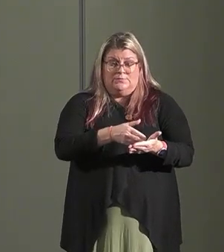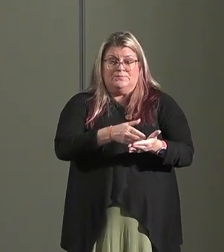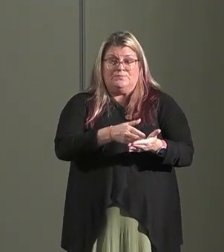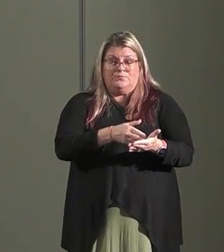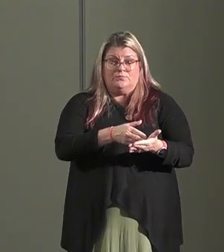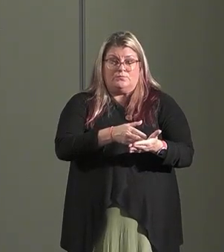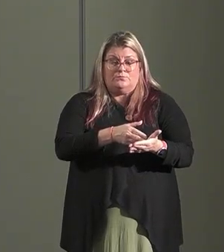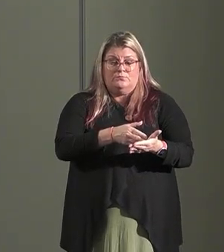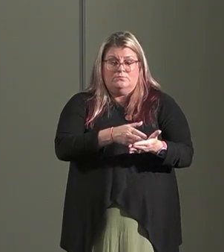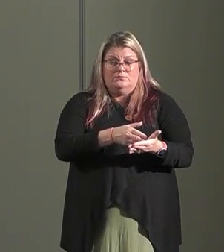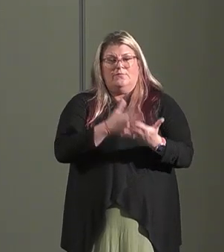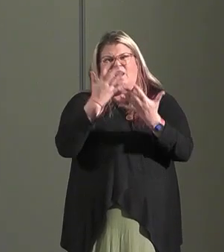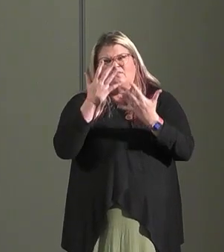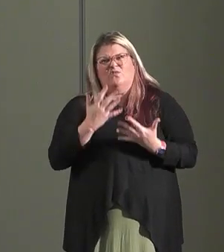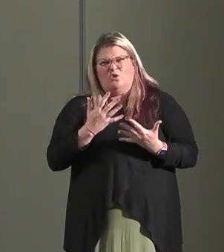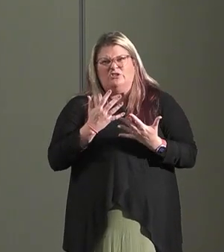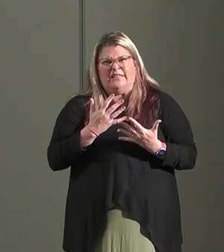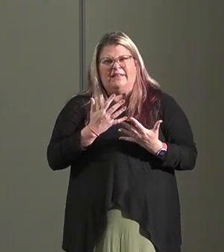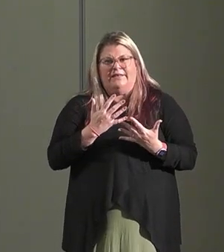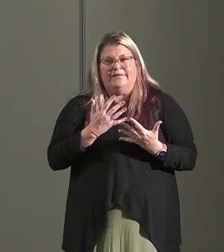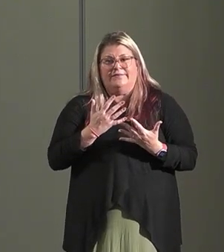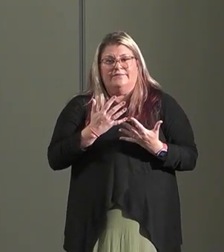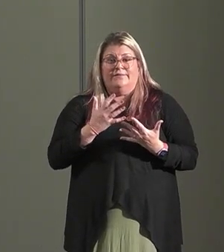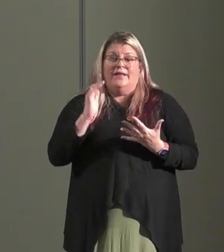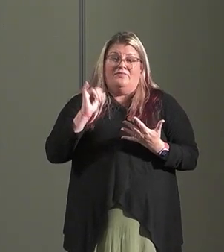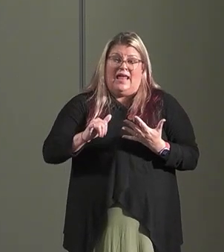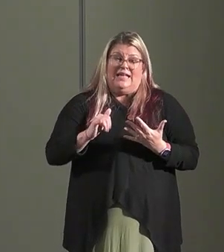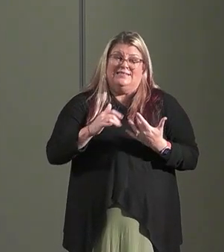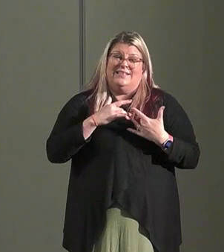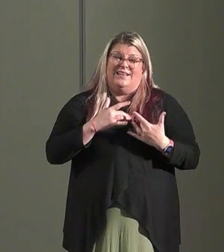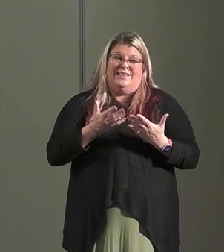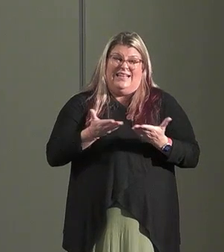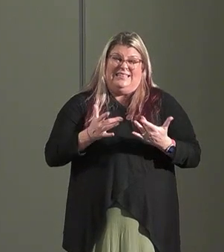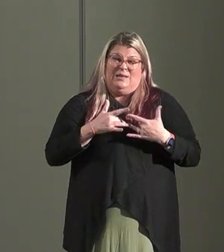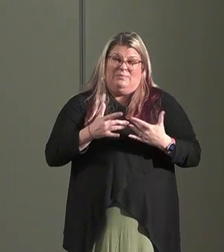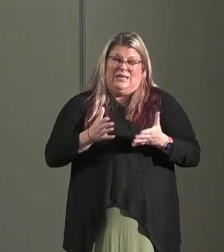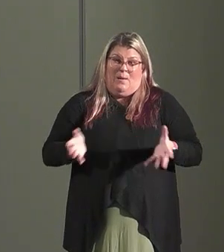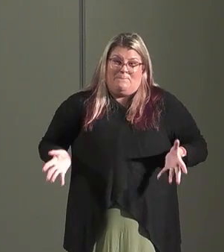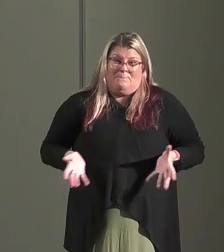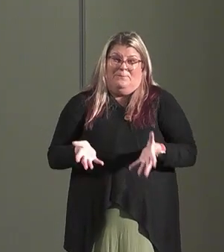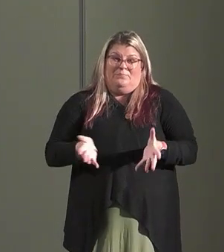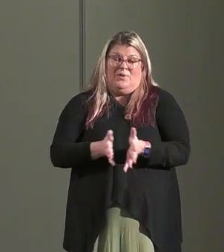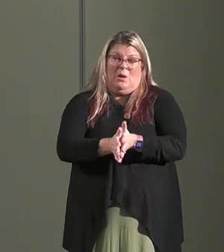you know unfortunately those are the six that motivate institutions whether they are